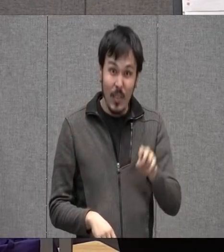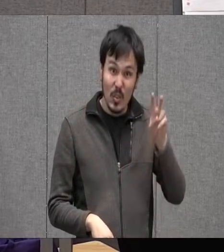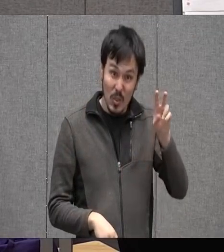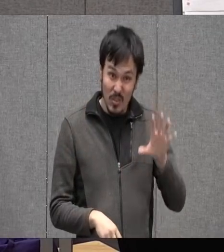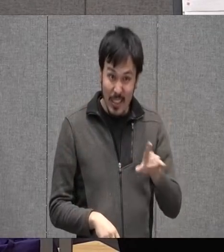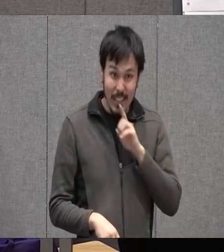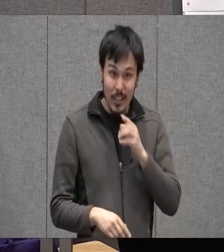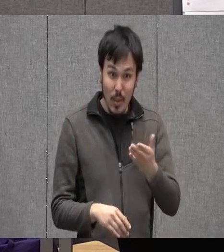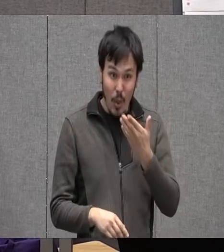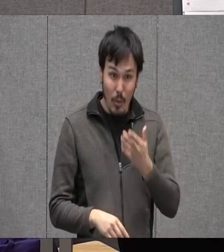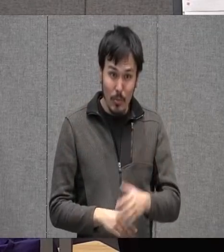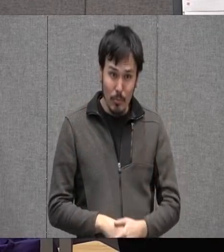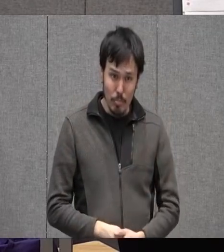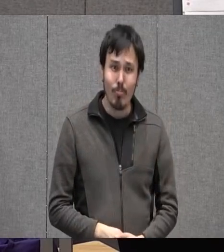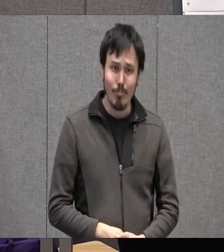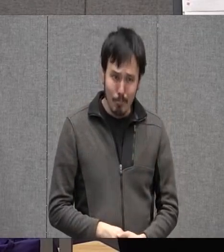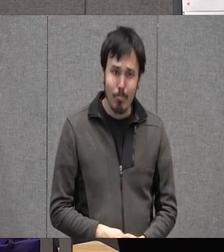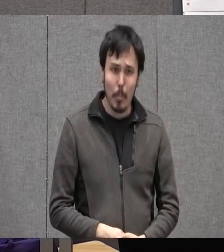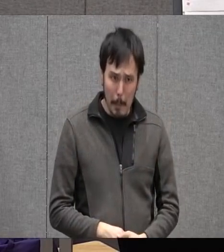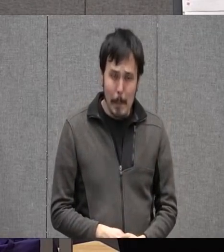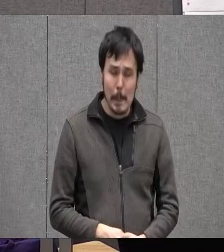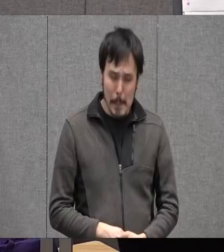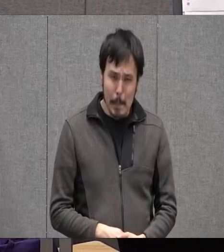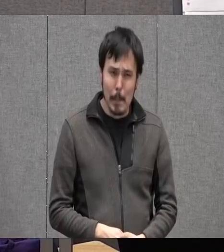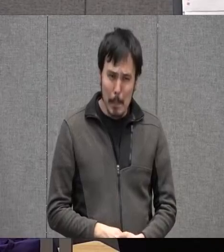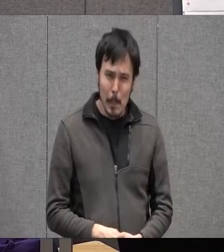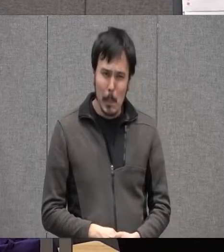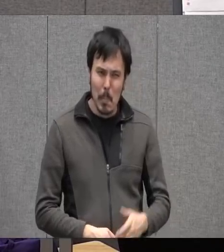I think so. I could have also maybe had said that,